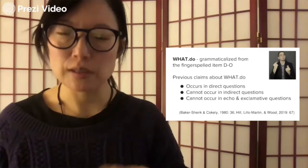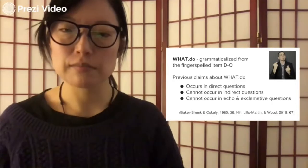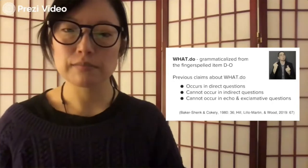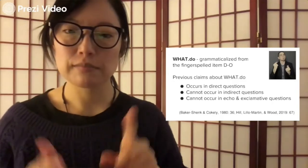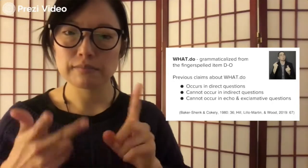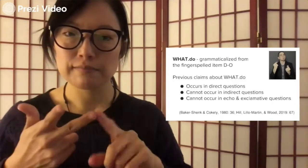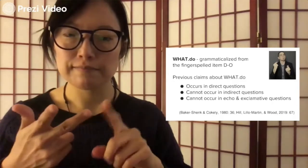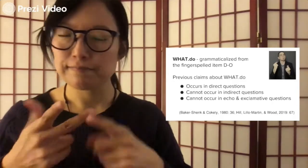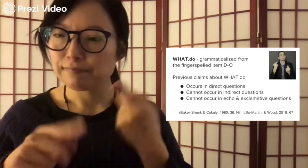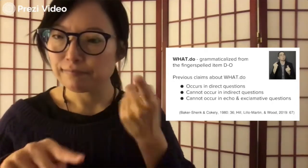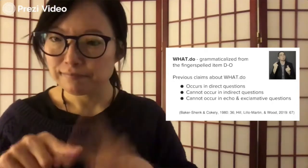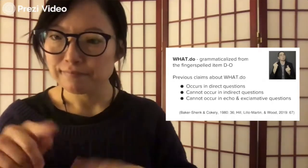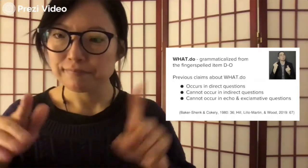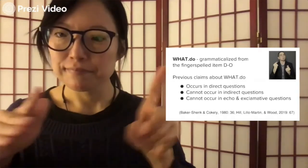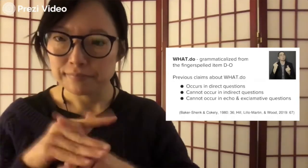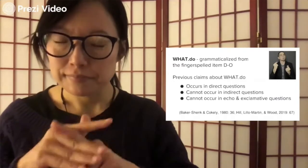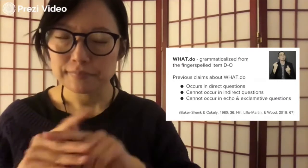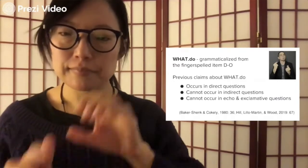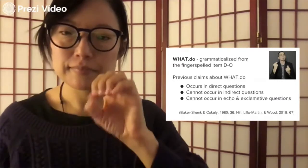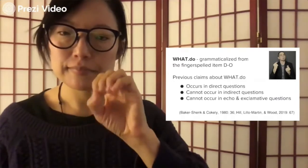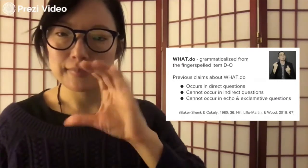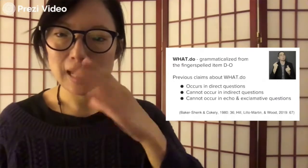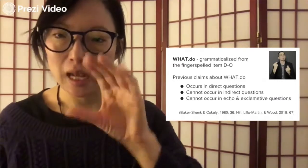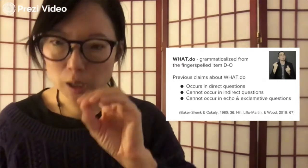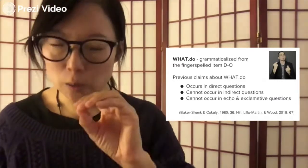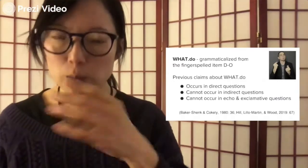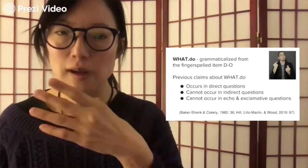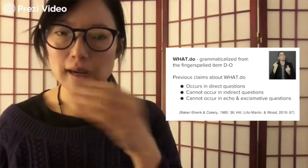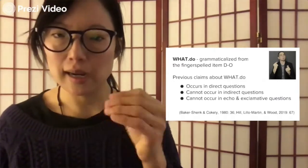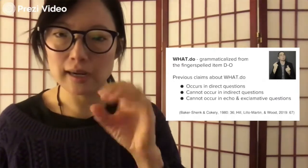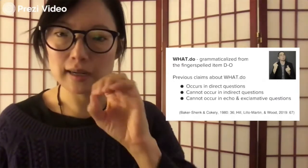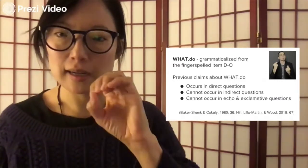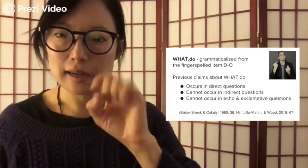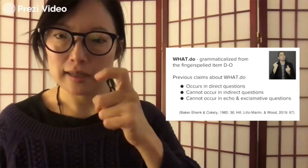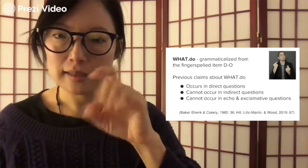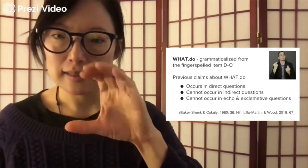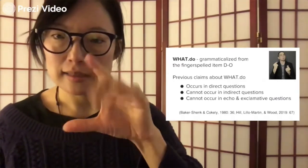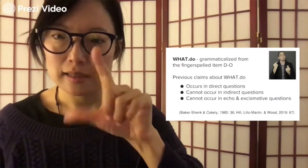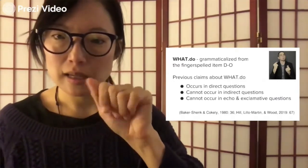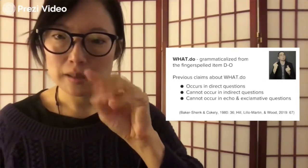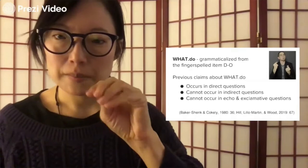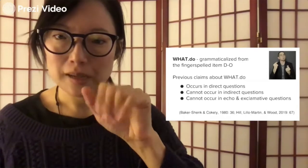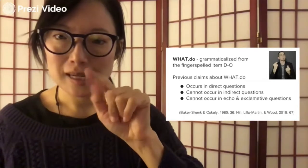questions. Three. It also can't occur in echo and exclamative